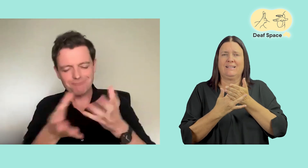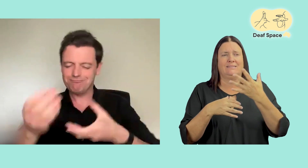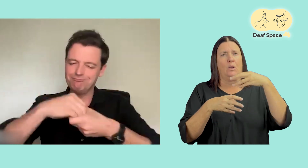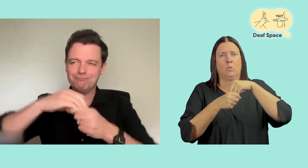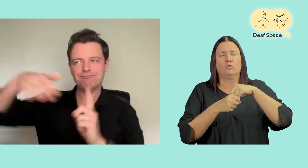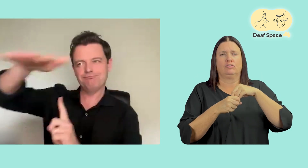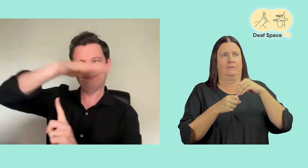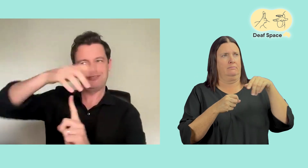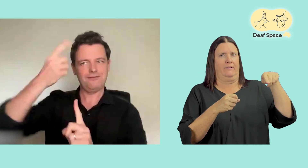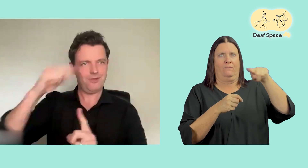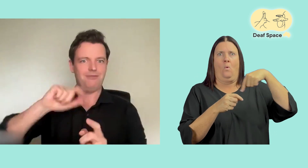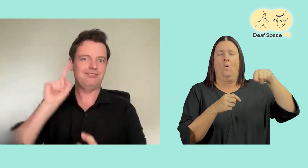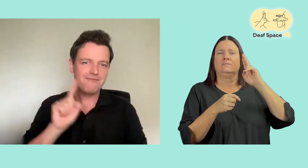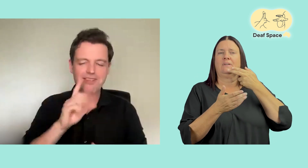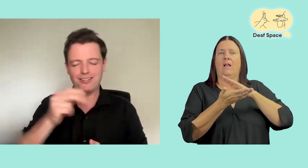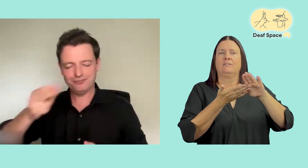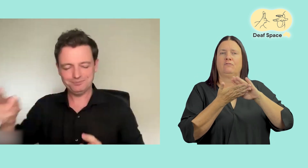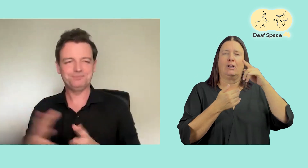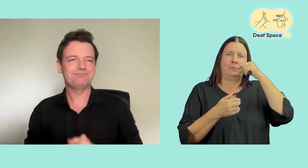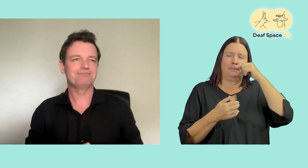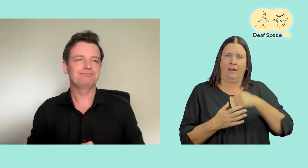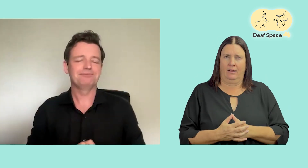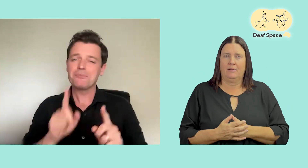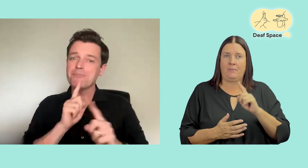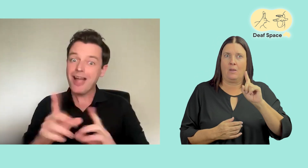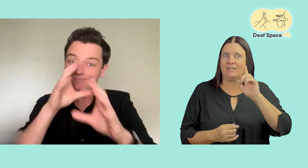to ensure accessible and inclusive spaces for Deaf and hard of hearing people.